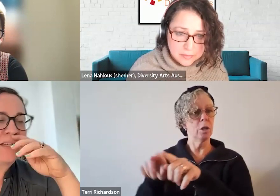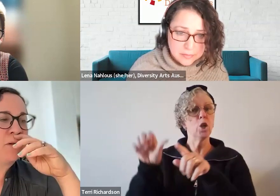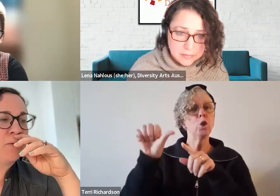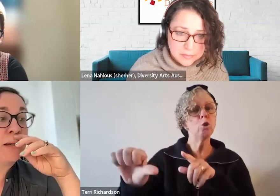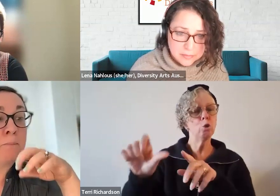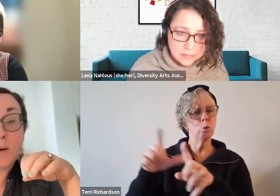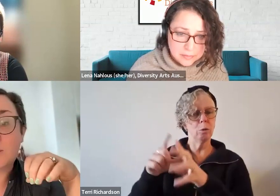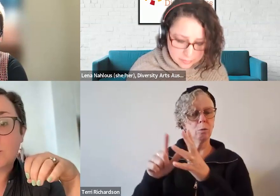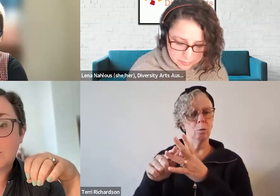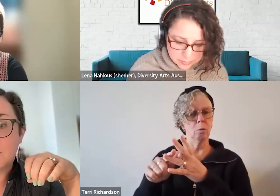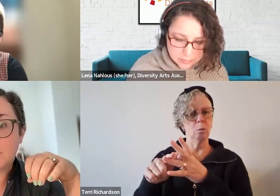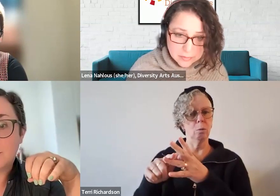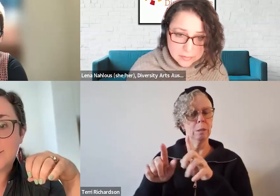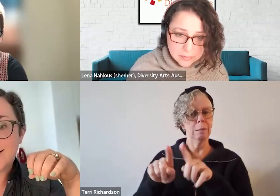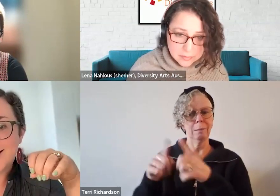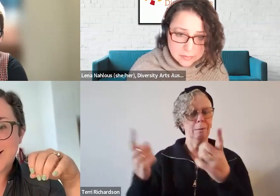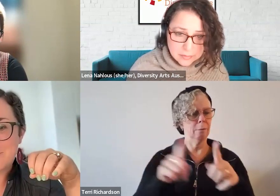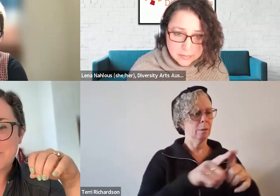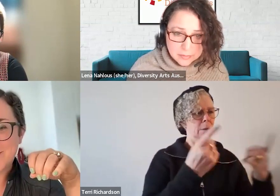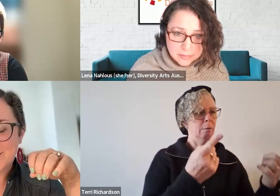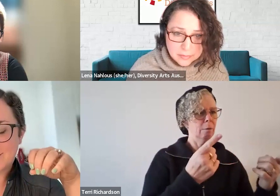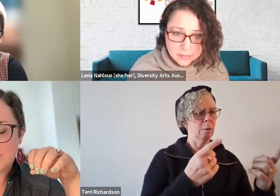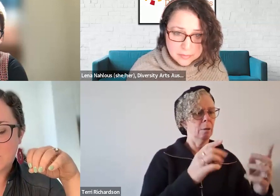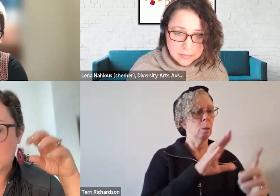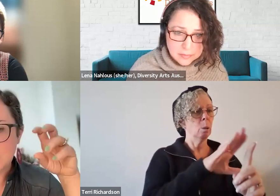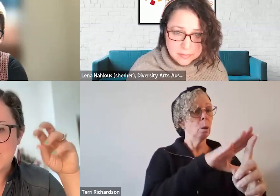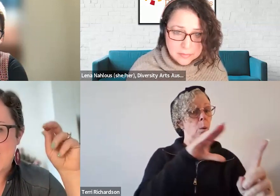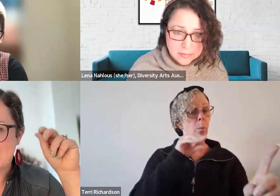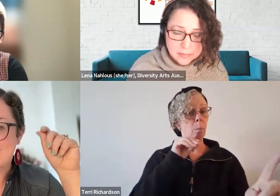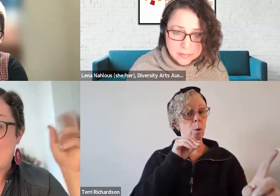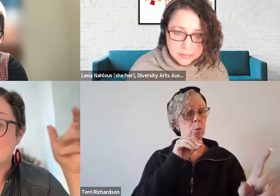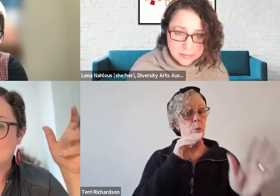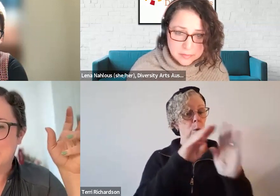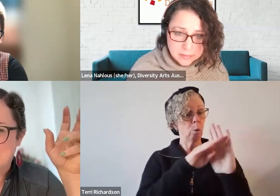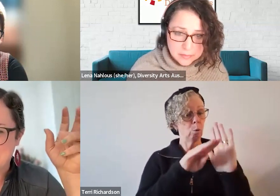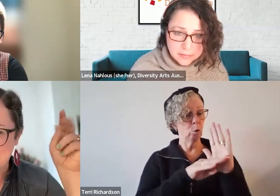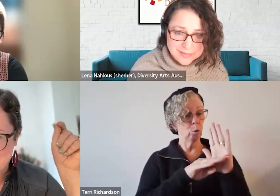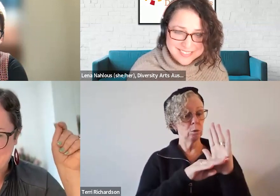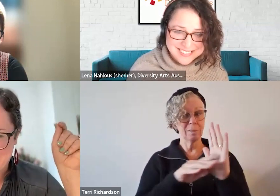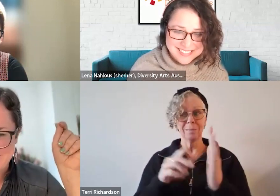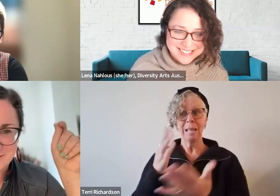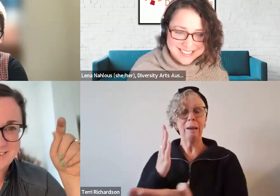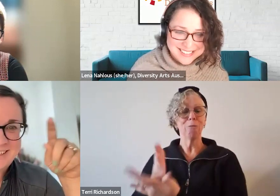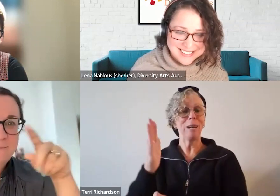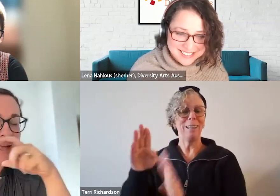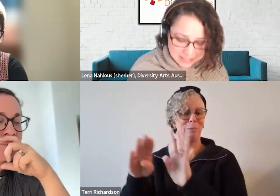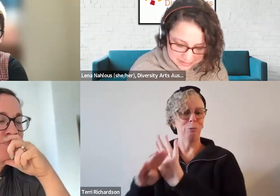that difference between model rules and actual rules, for example.